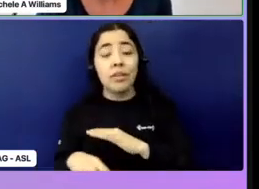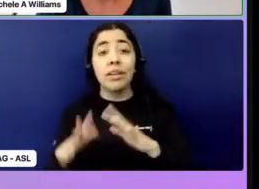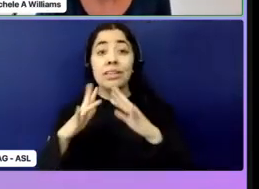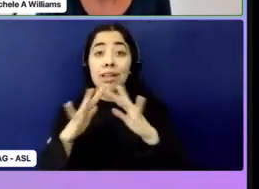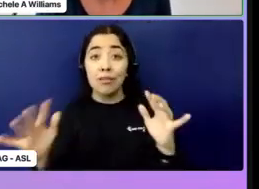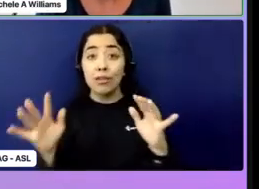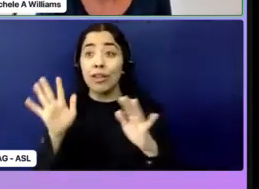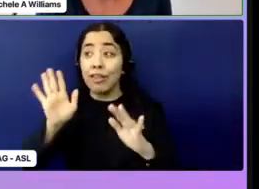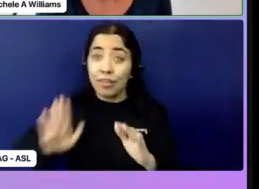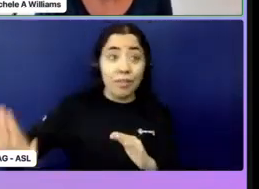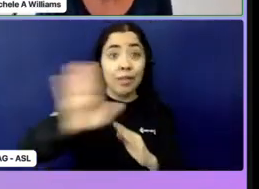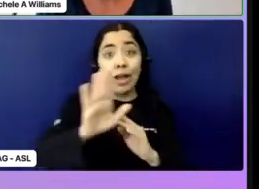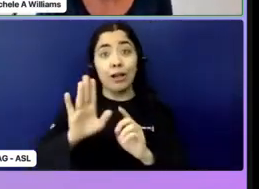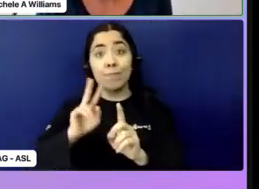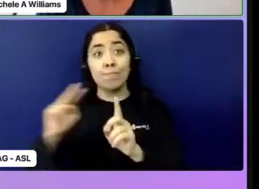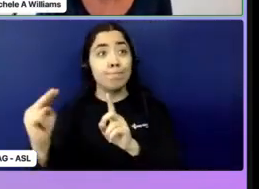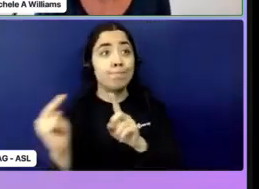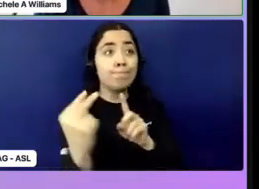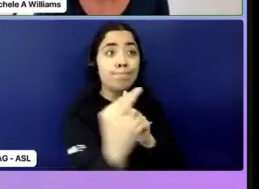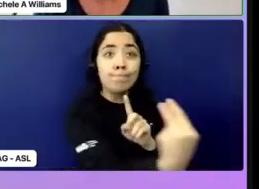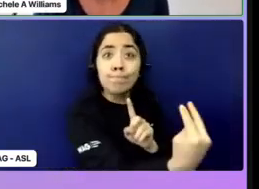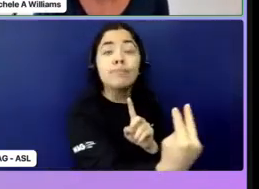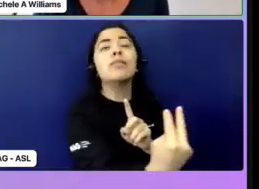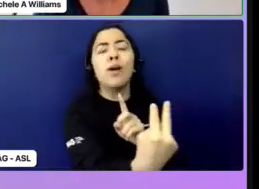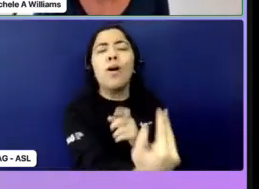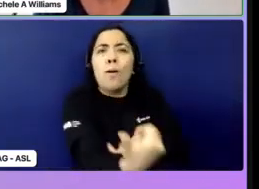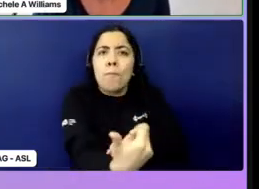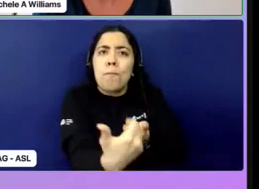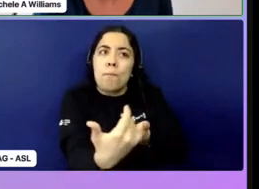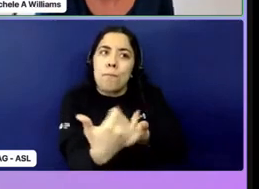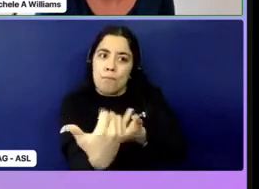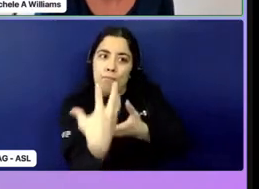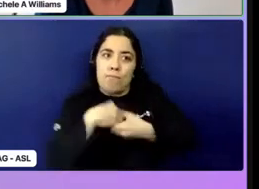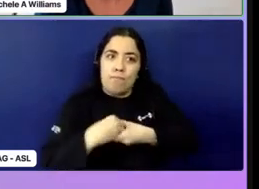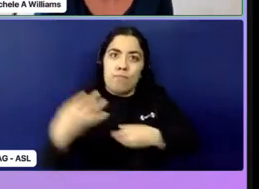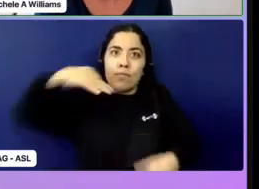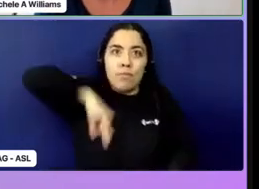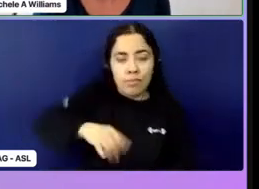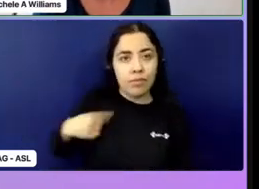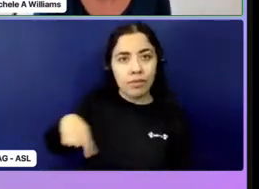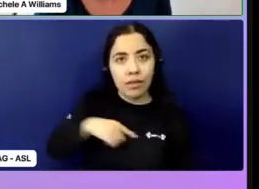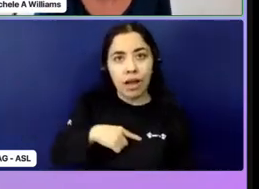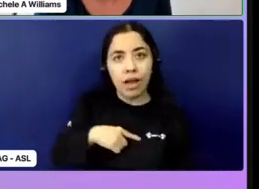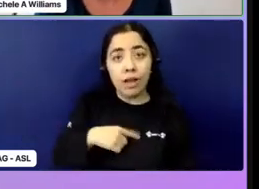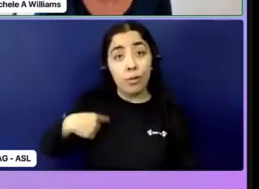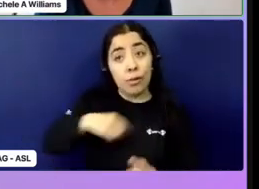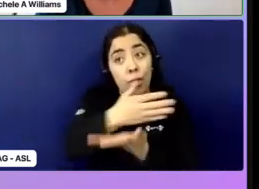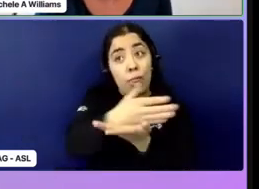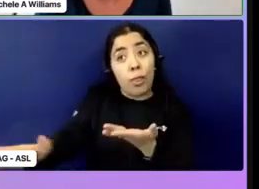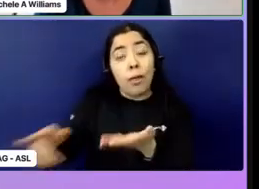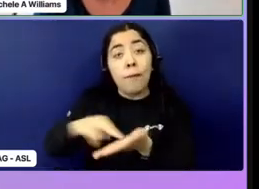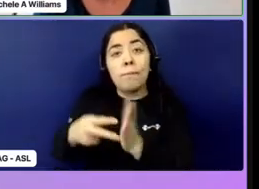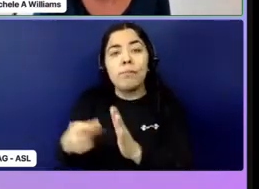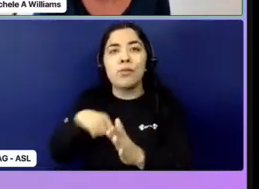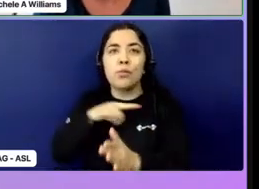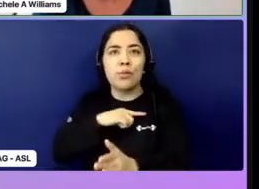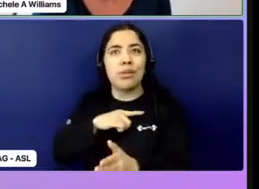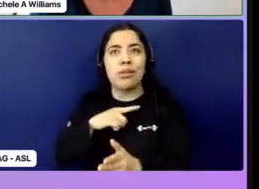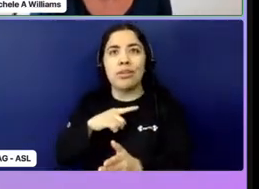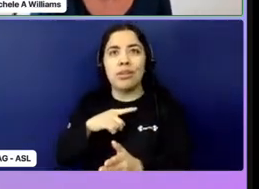our products, when really designing for these diverse perspectives have generally led to a lot of innovations that have been integrated into